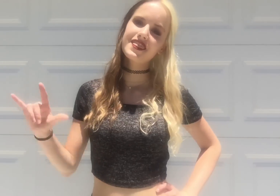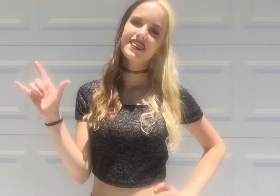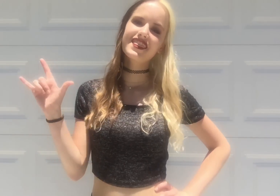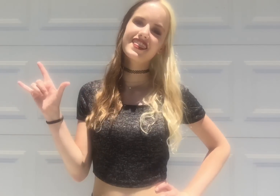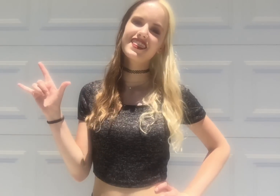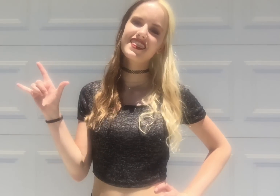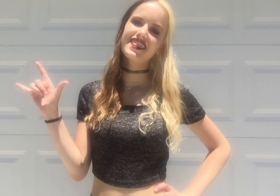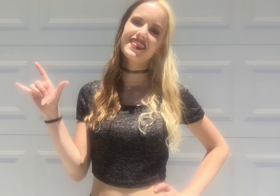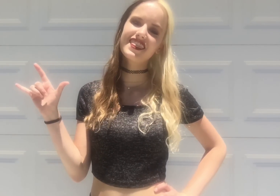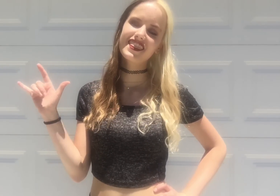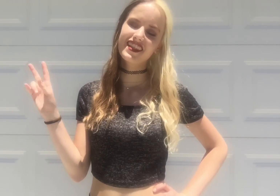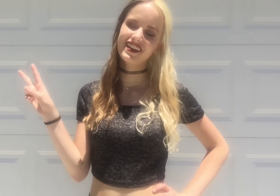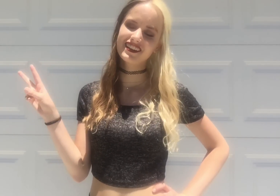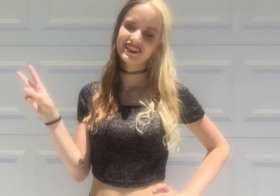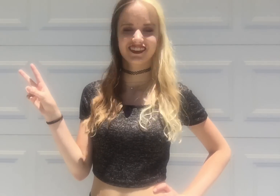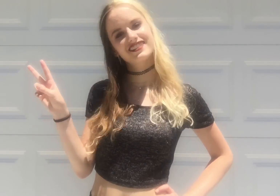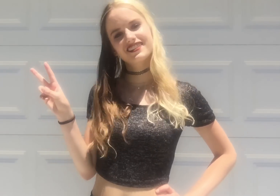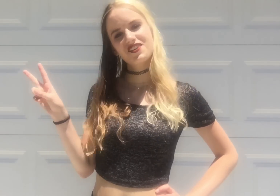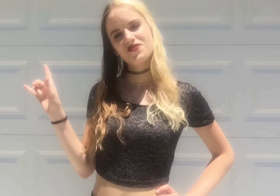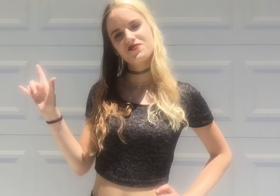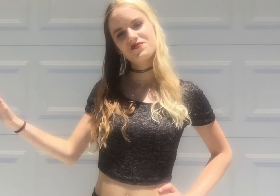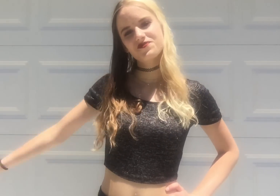Libbey: Love you Peace Love